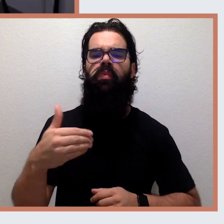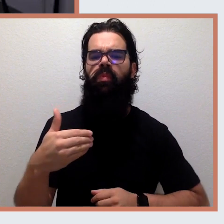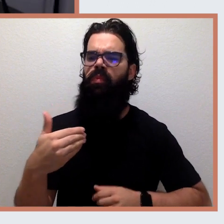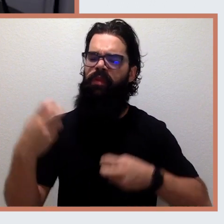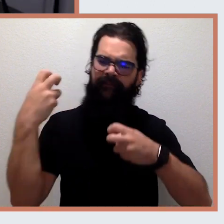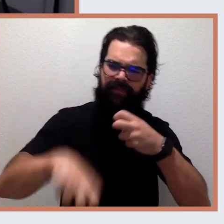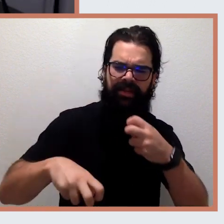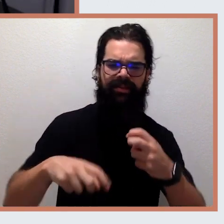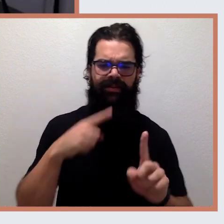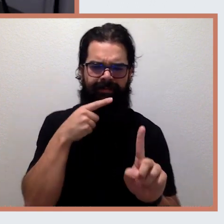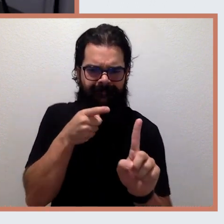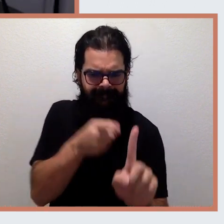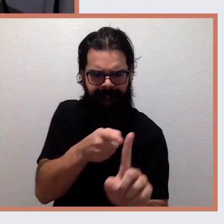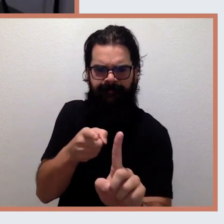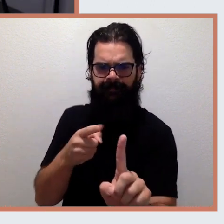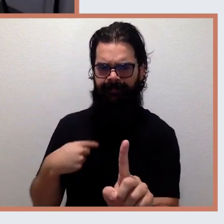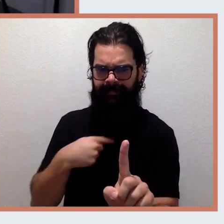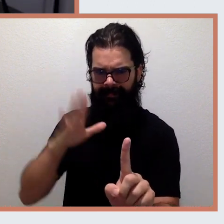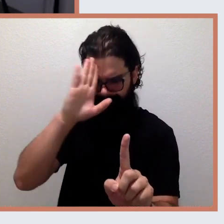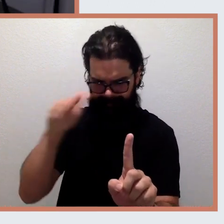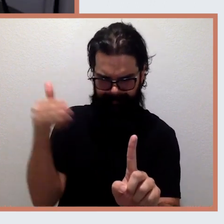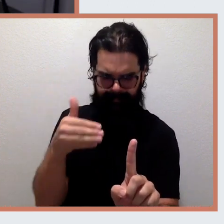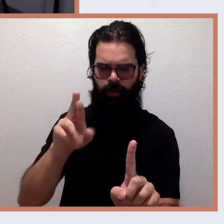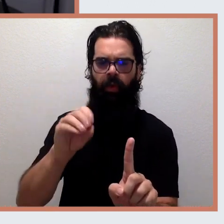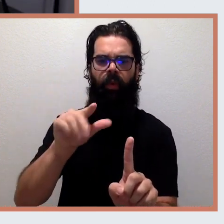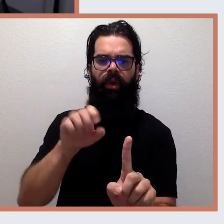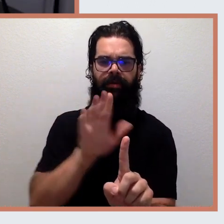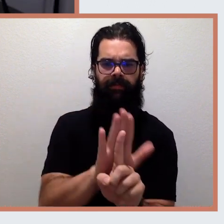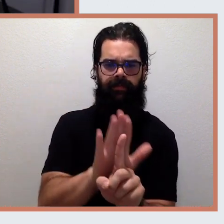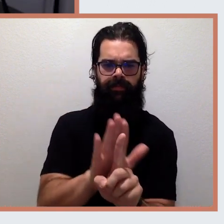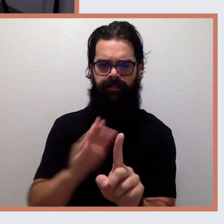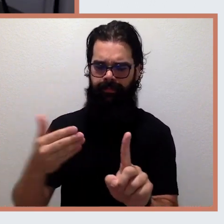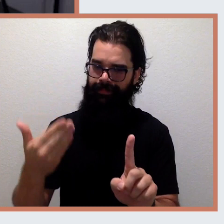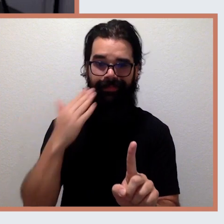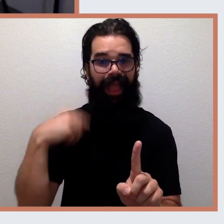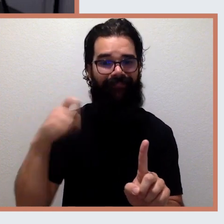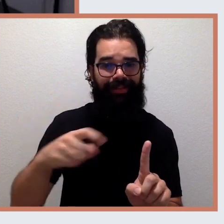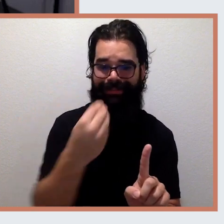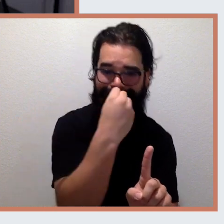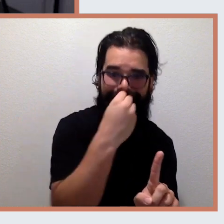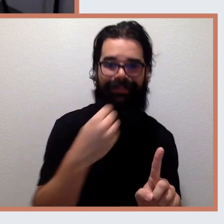If we were too hardcore inclusion then technically I wouldn't have been able to play that role, and I gotta be able to eat, you know.